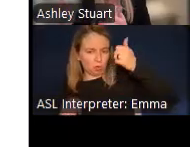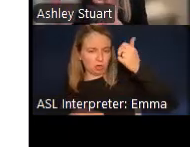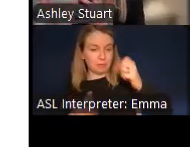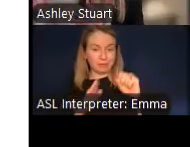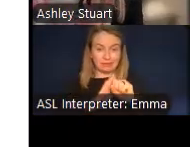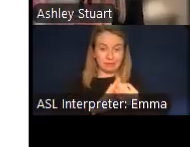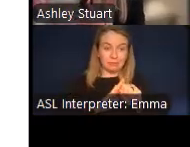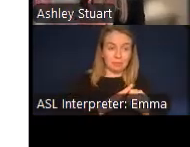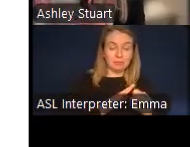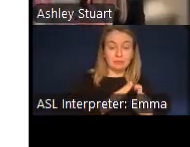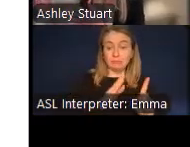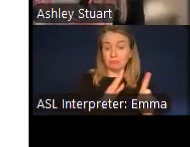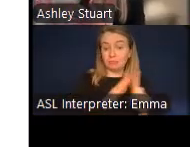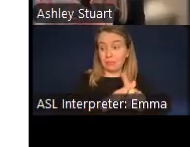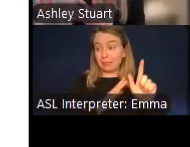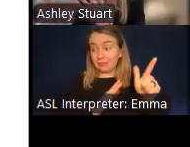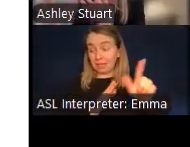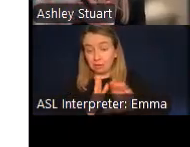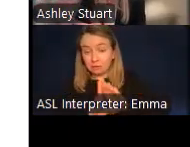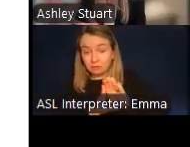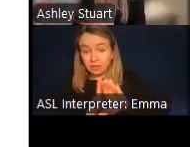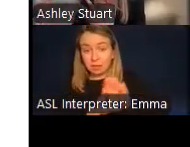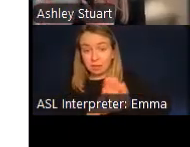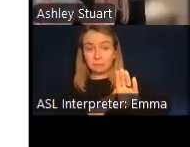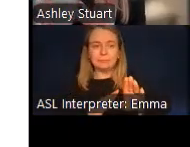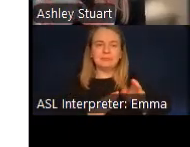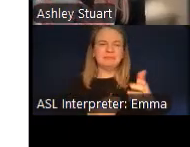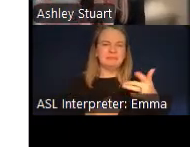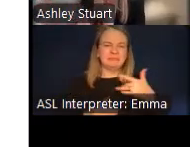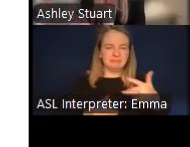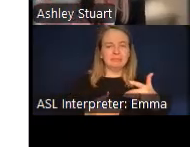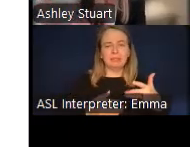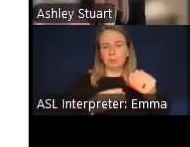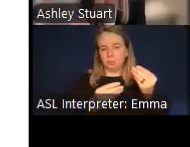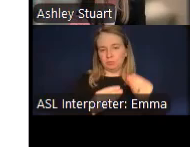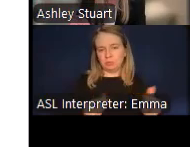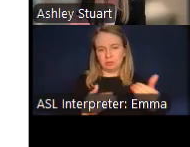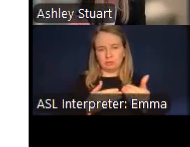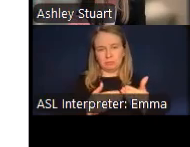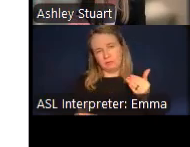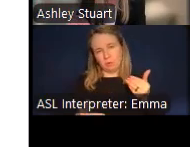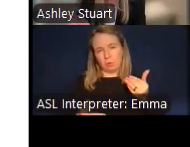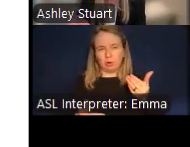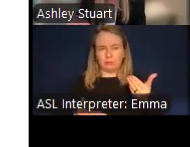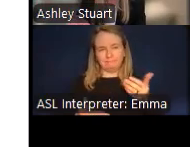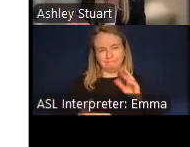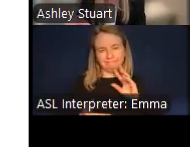little bit later in development, but they tend to again resolve by about age six.